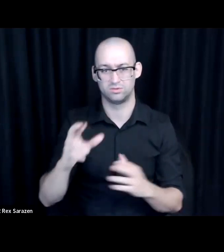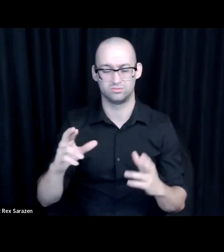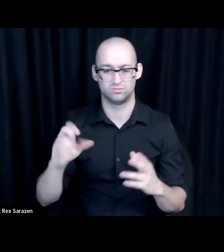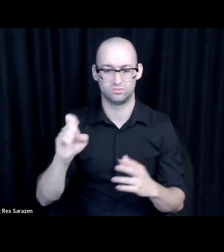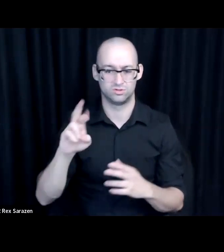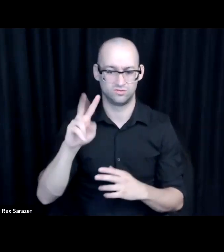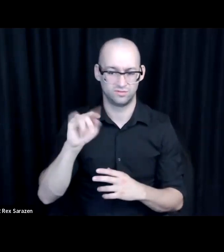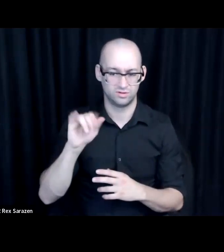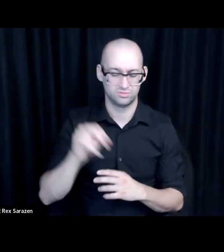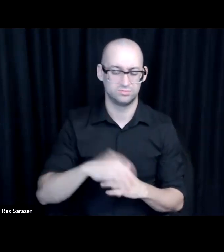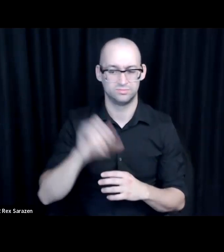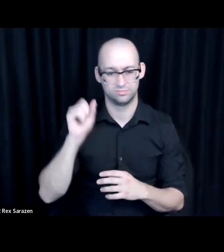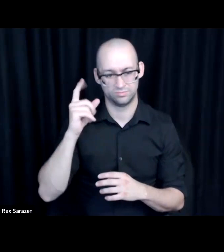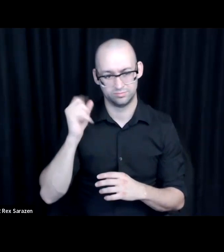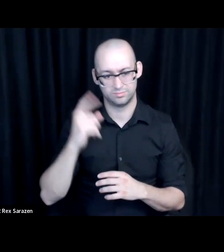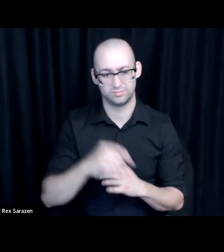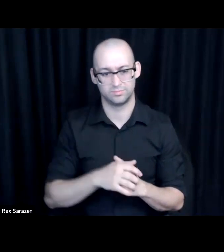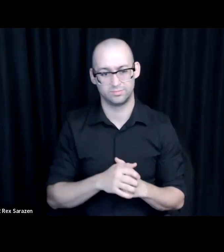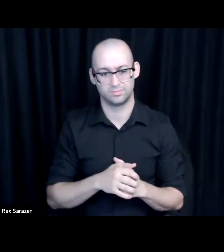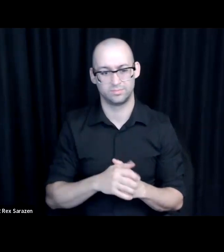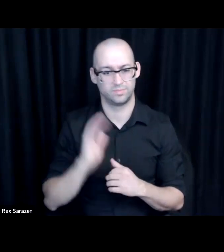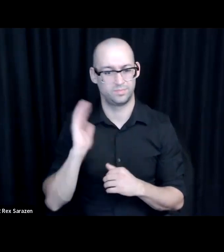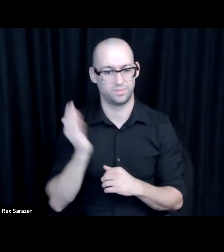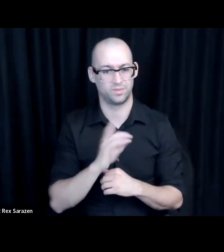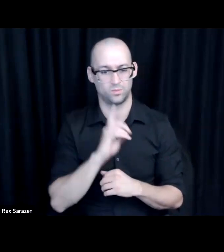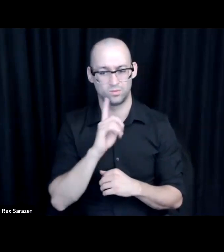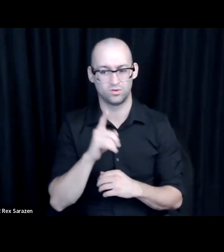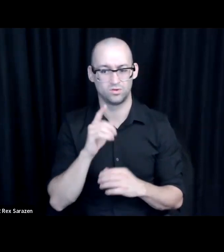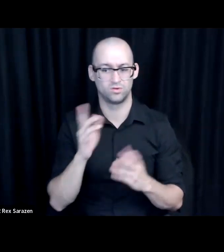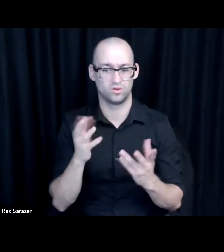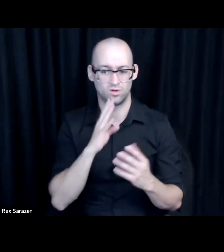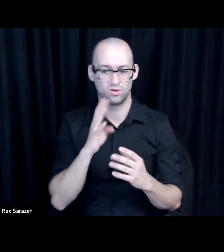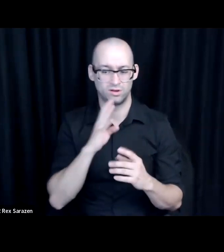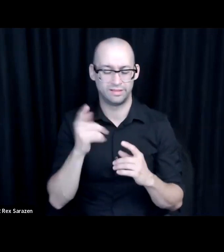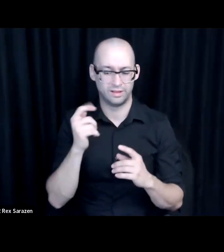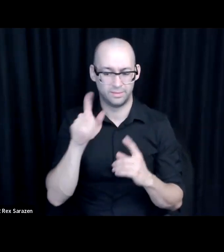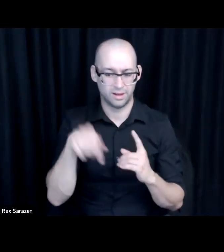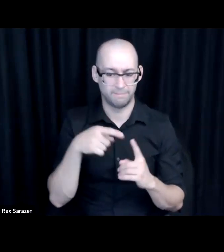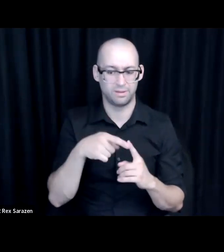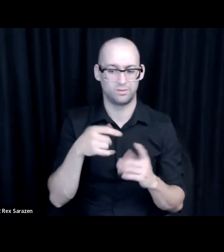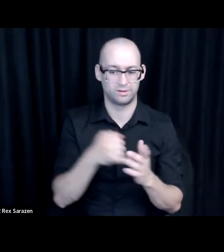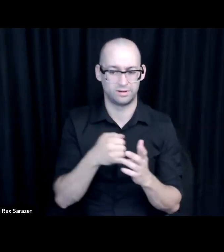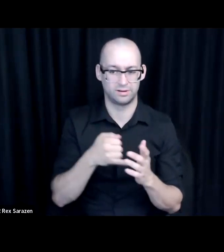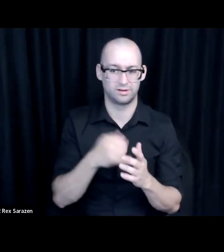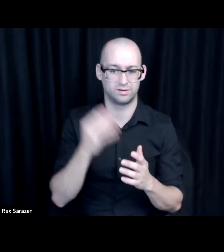Got it, and I know we were talking a little bit about it, I know, you know, from an impact